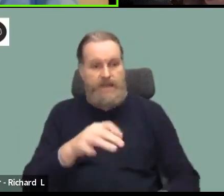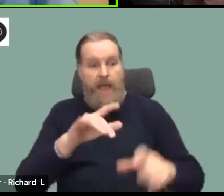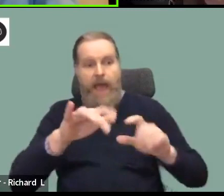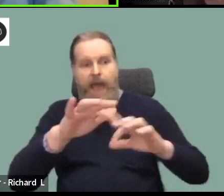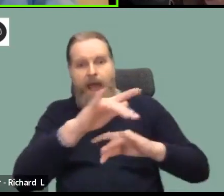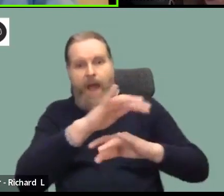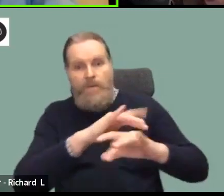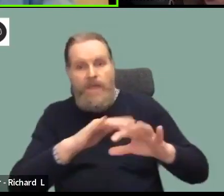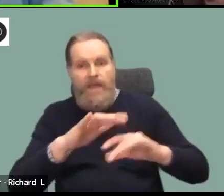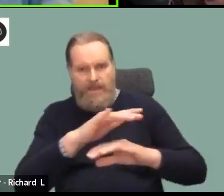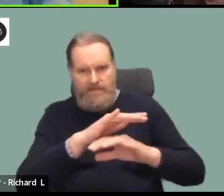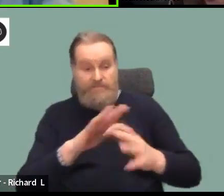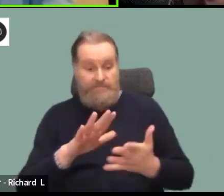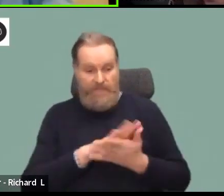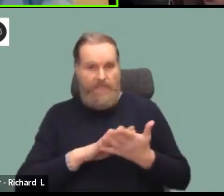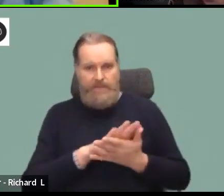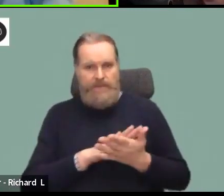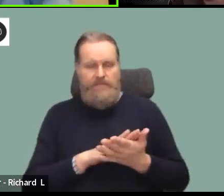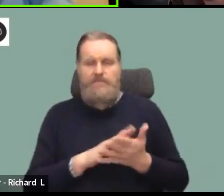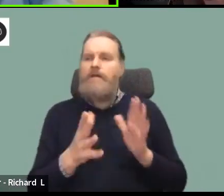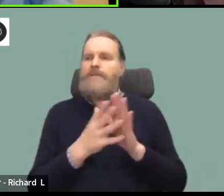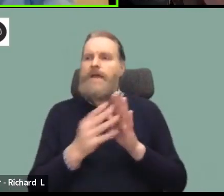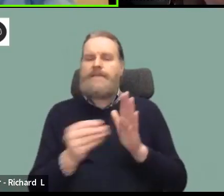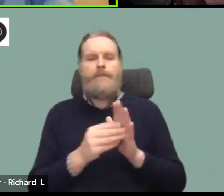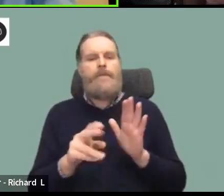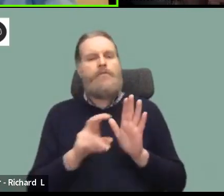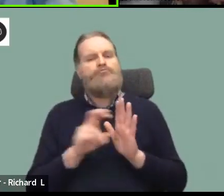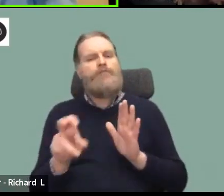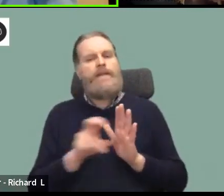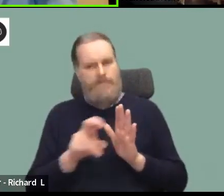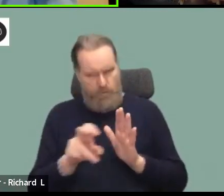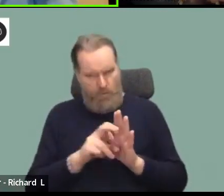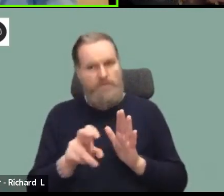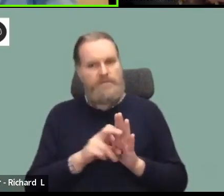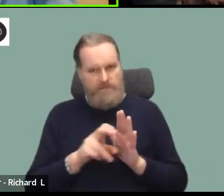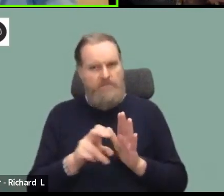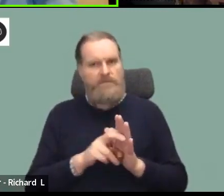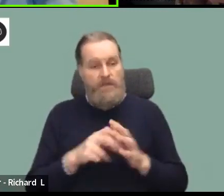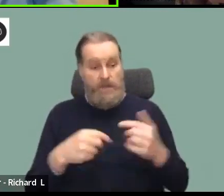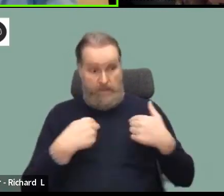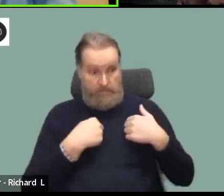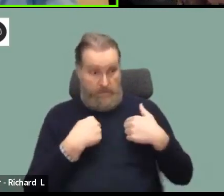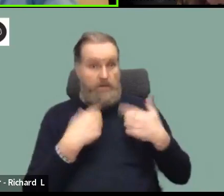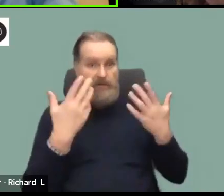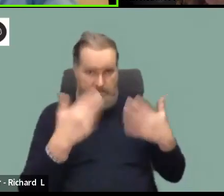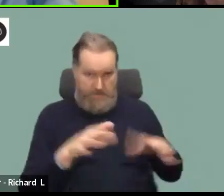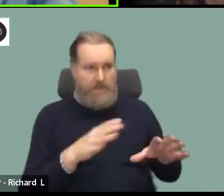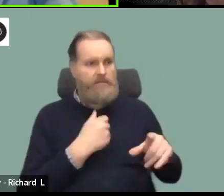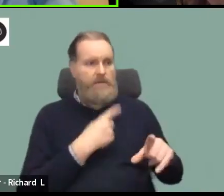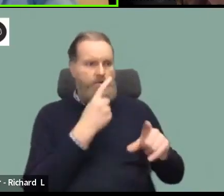lady representatives out there in the field. d. So what I can confirm it d. So what I can confirm is let's take transport as an example that we have had